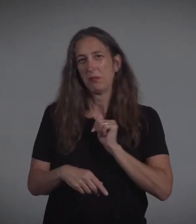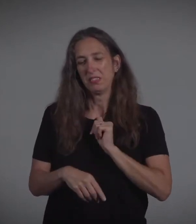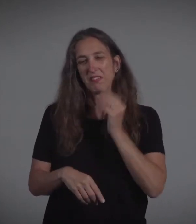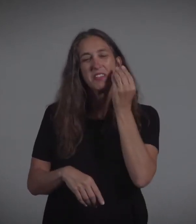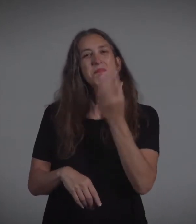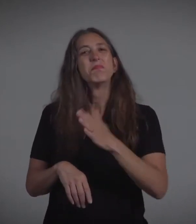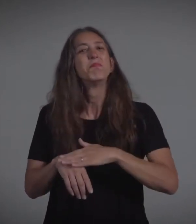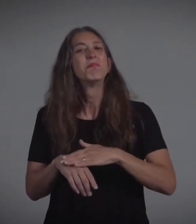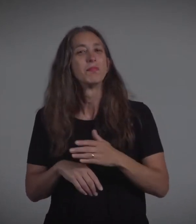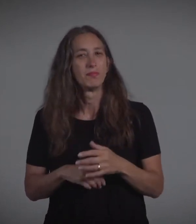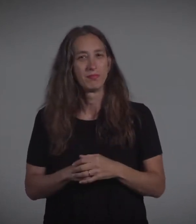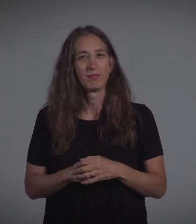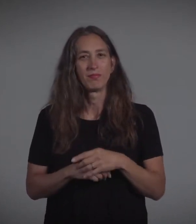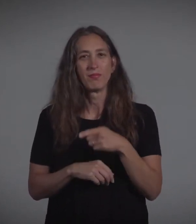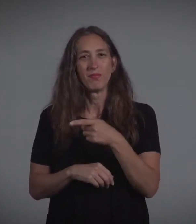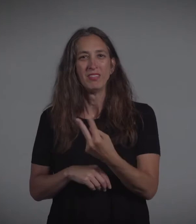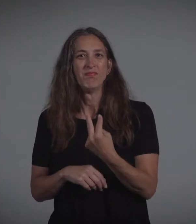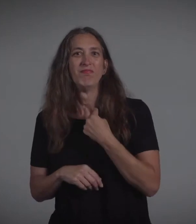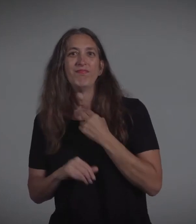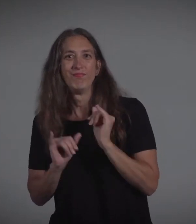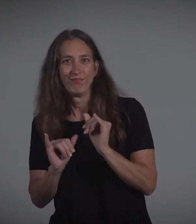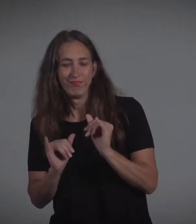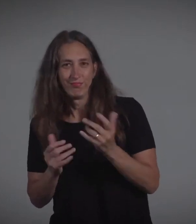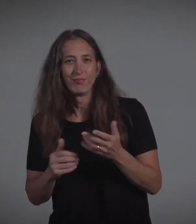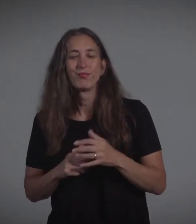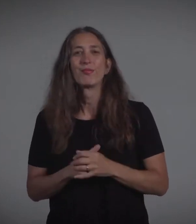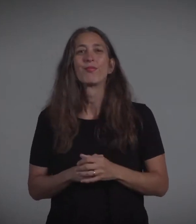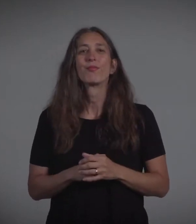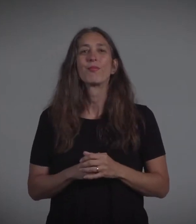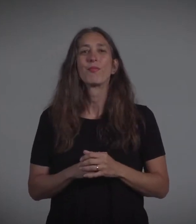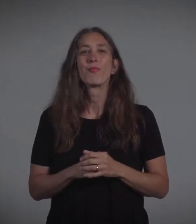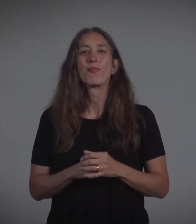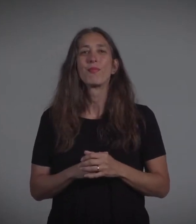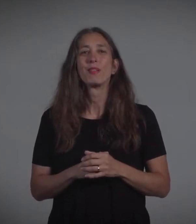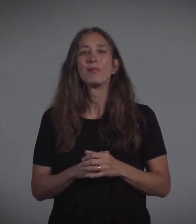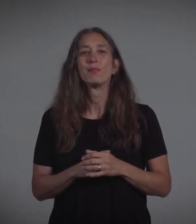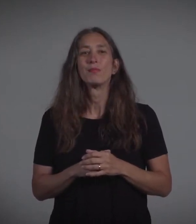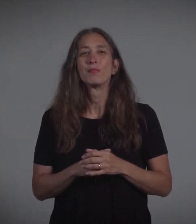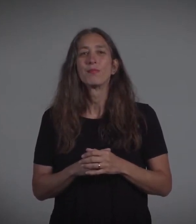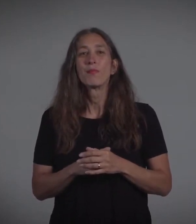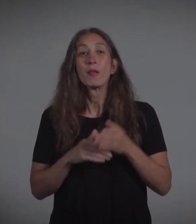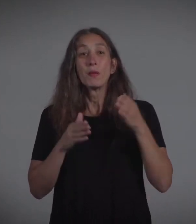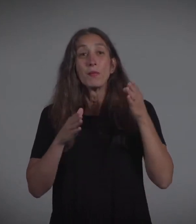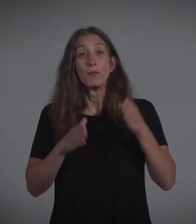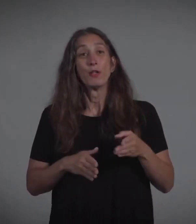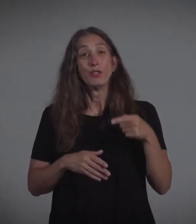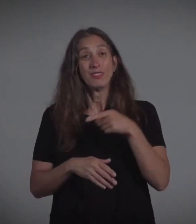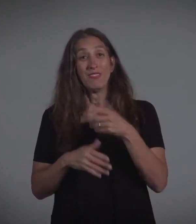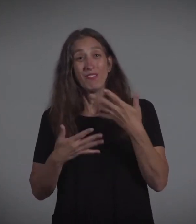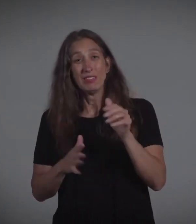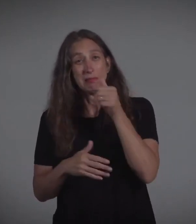Or, "I'll hurt myself." Then the abused partner feels stuck. After going through the emotional abuse,